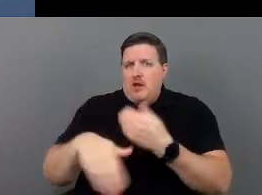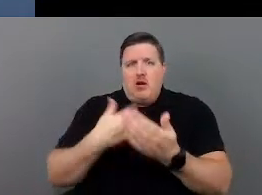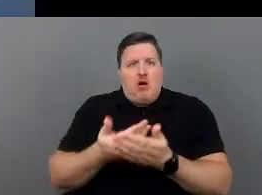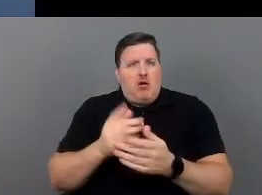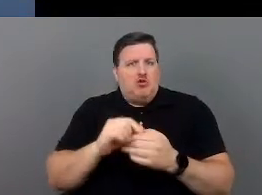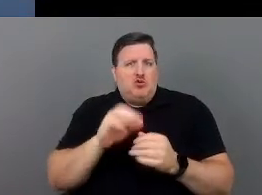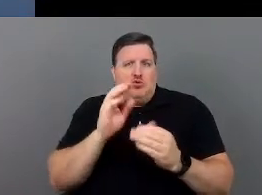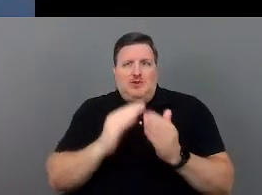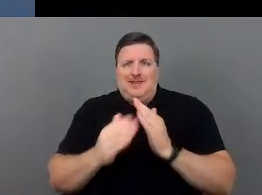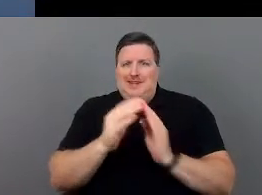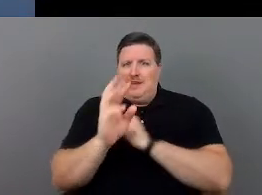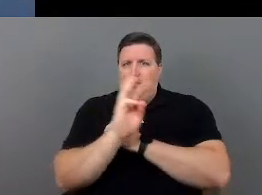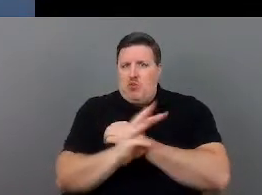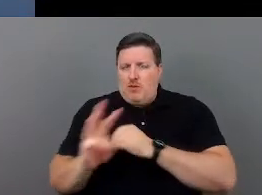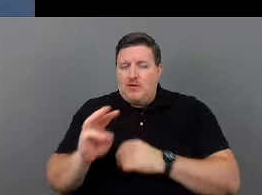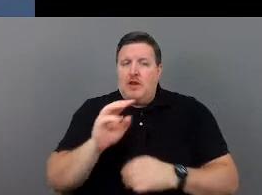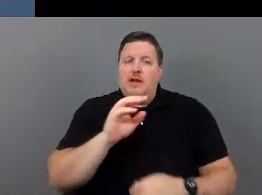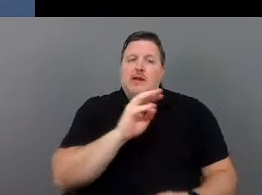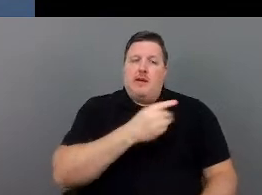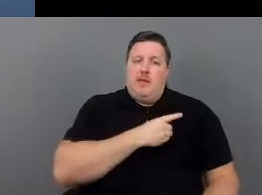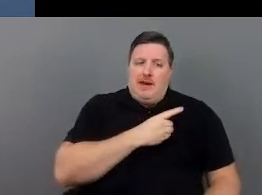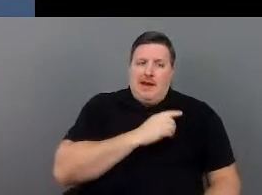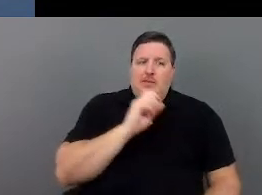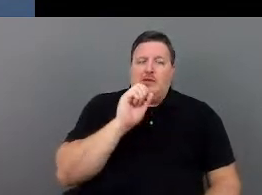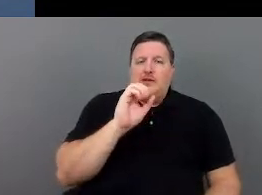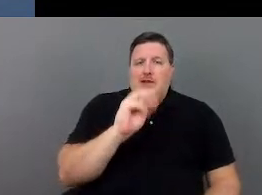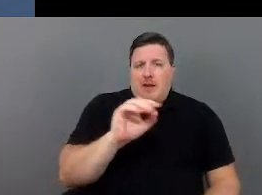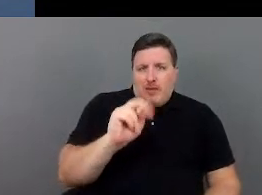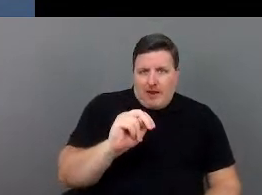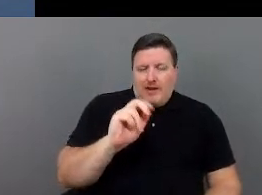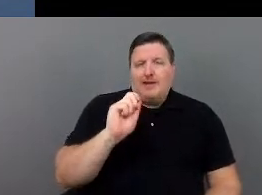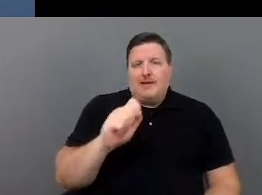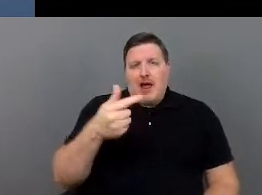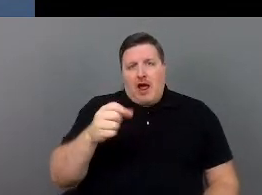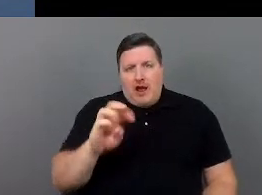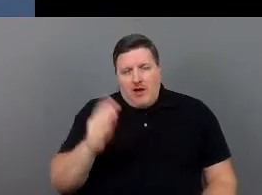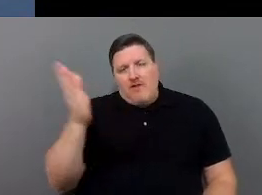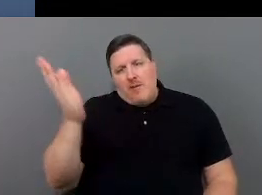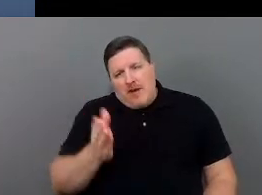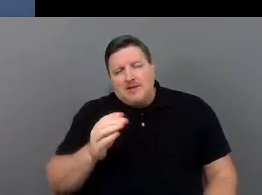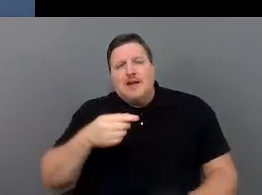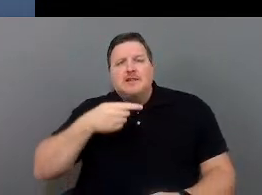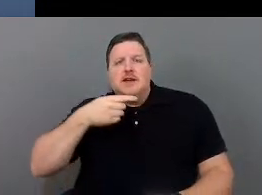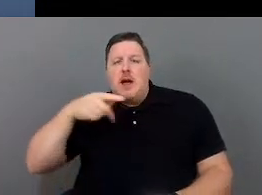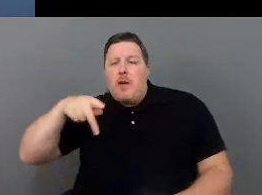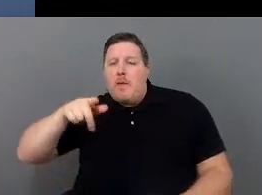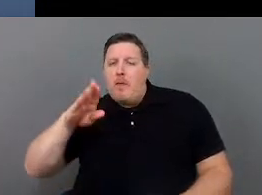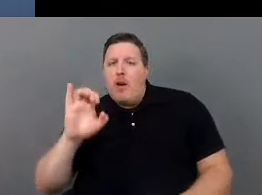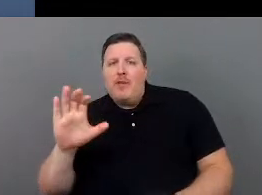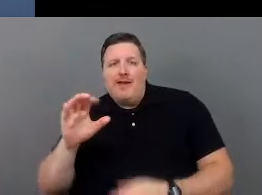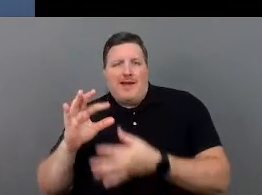WEBSITE AT MINNEAPOLISMN. GOV/PUBLICCOMMENT AND THOSE ARE INCLUDED FOR COUNCIL MEMBERS.